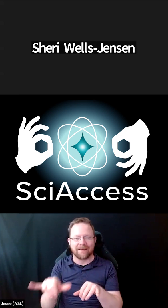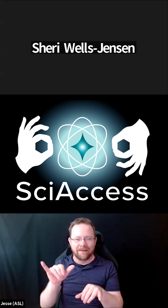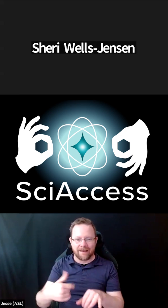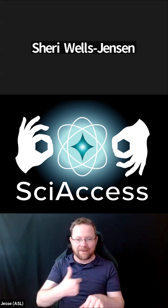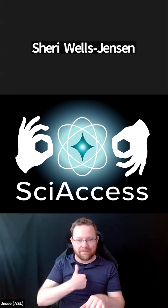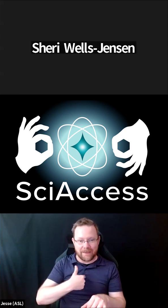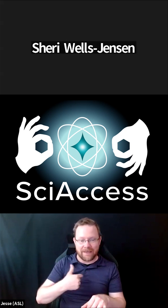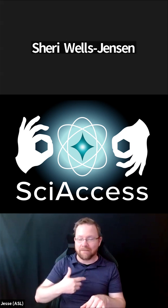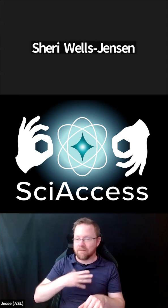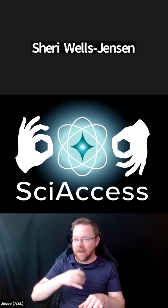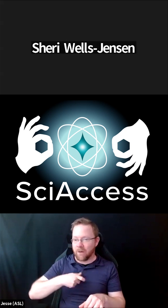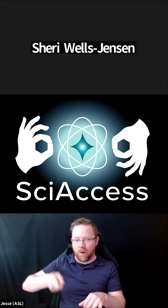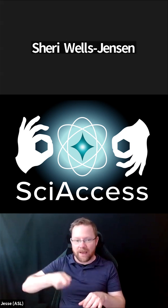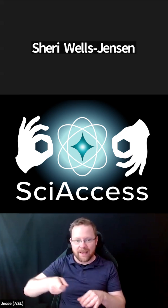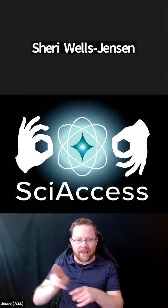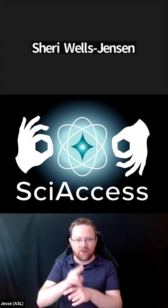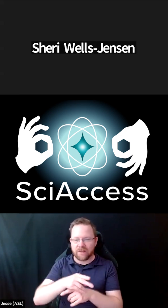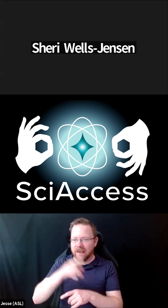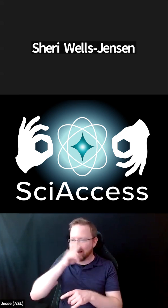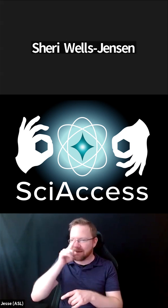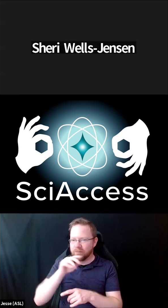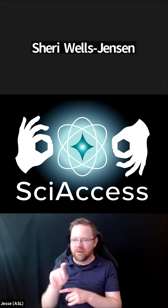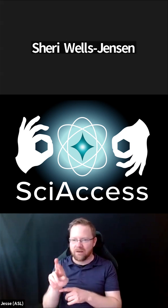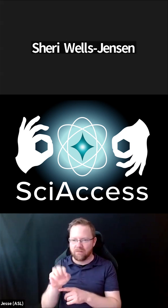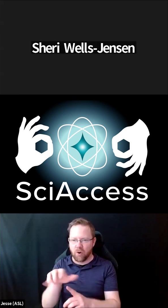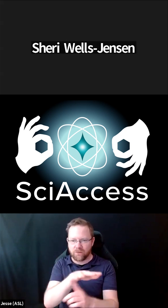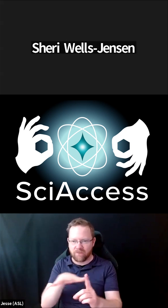It's important to keep in touch and share information as we go.